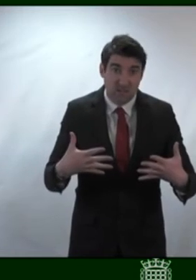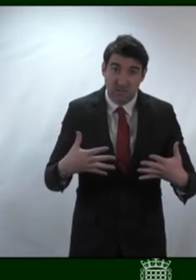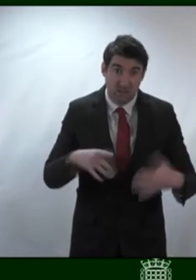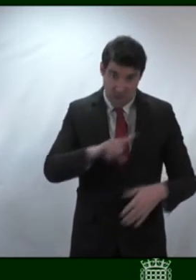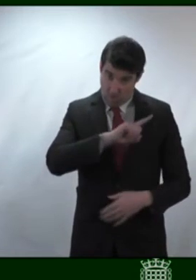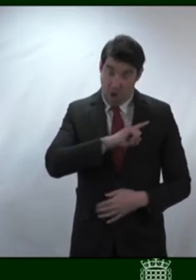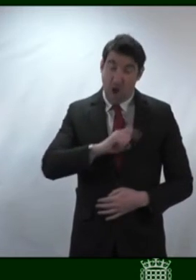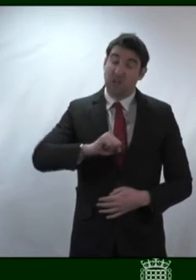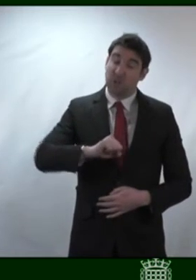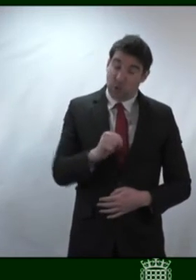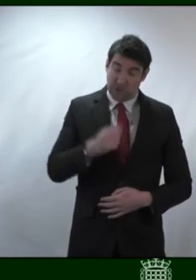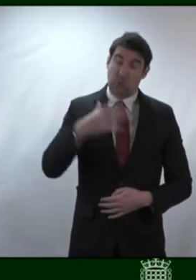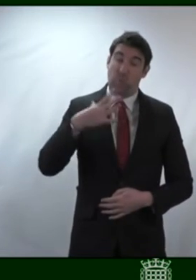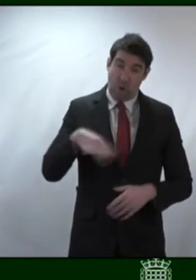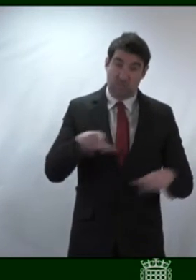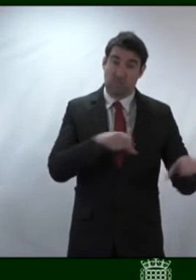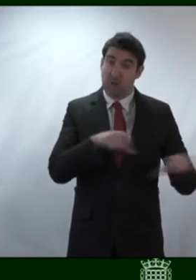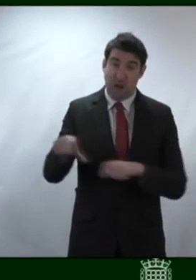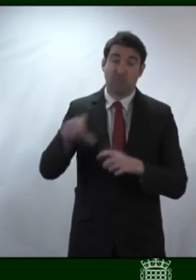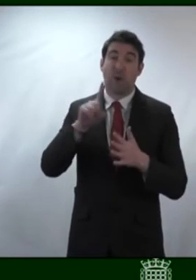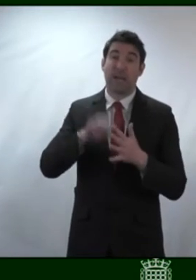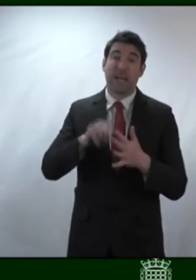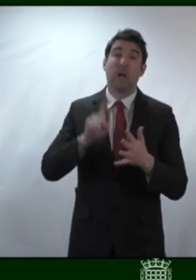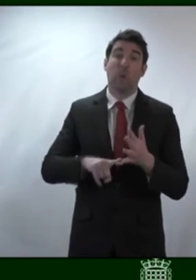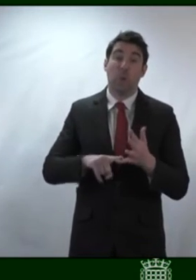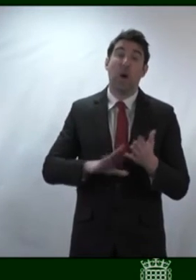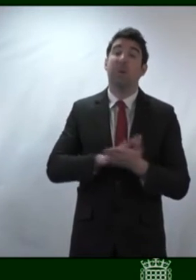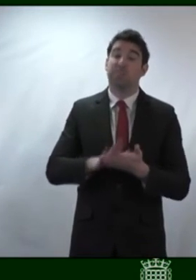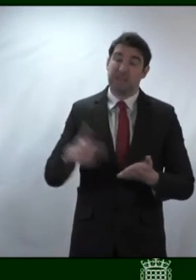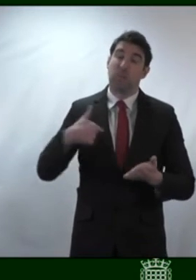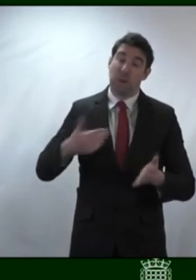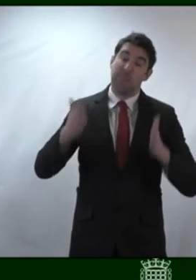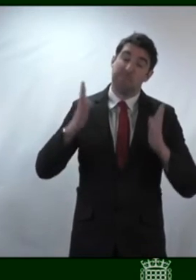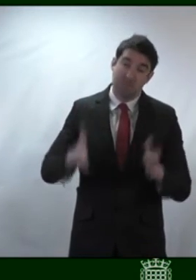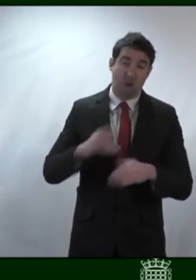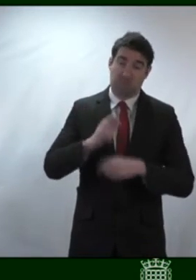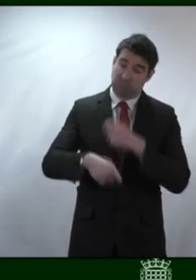to become an independent country? >> The Prime Minister